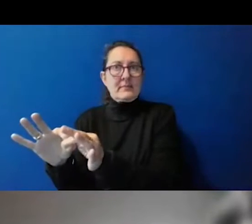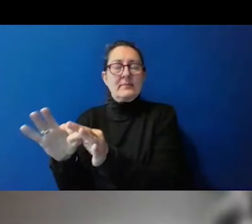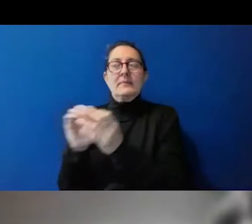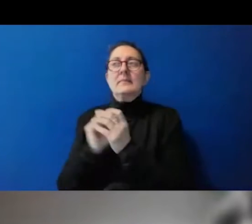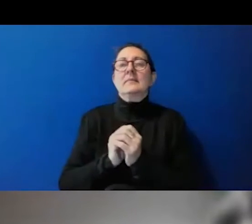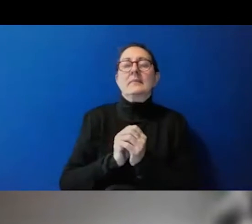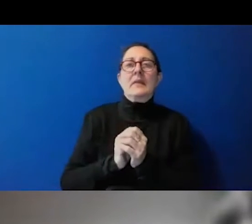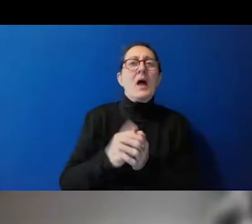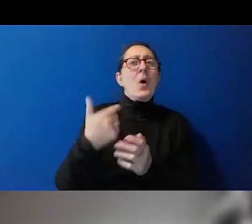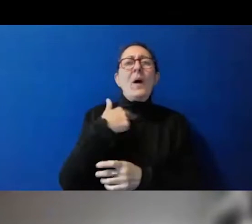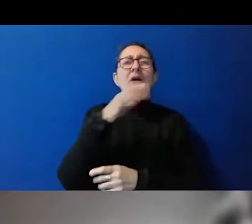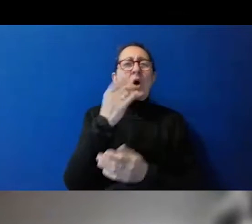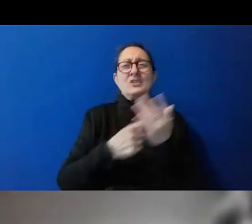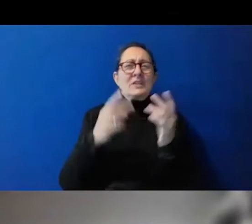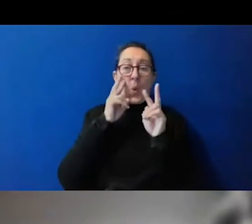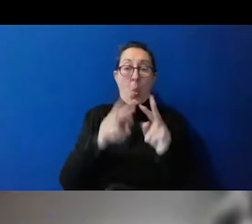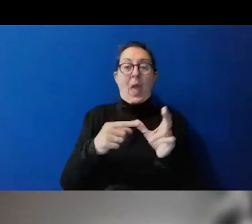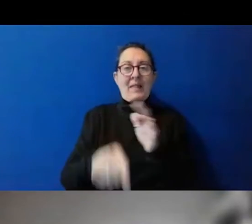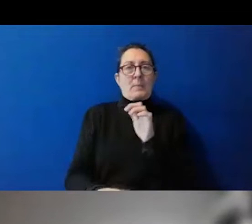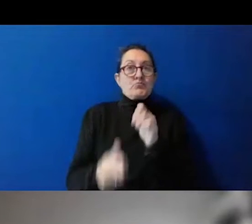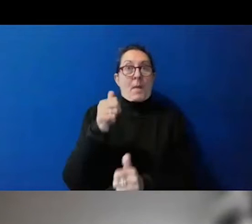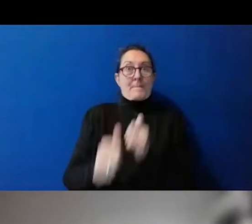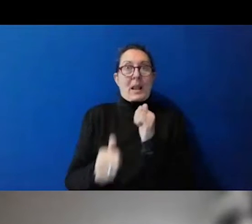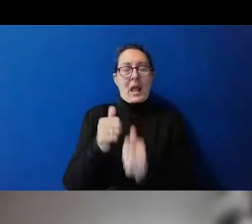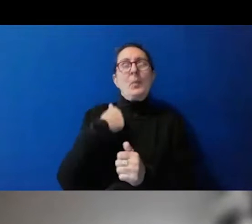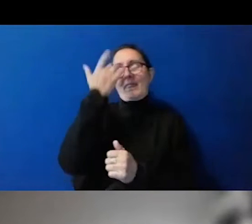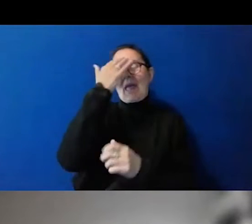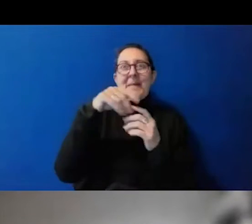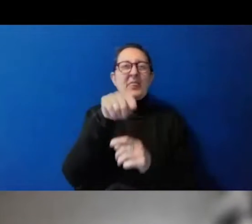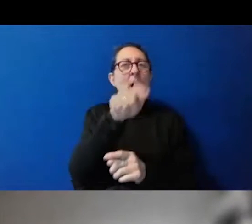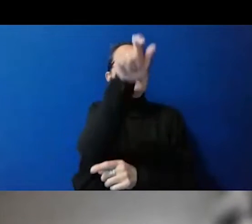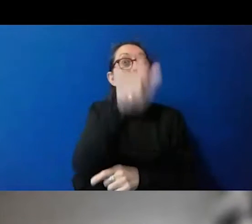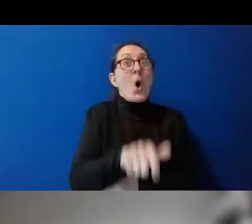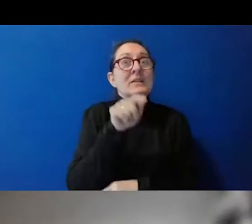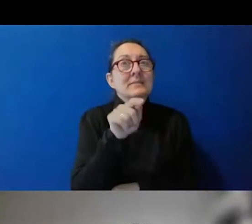look at the person as well so we will consider what type of help that person needs uh whether